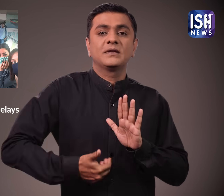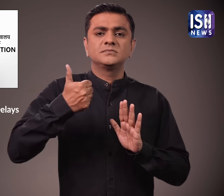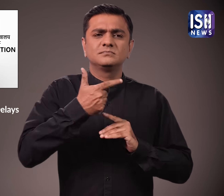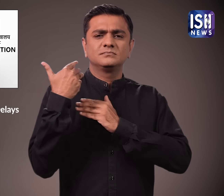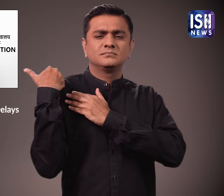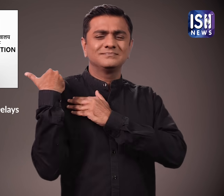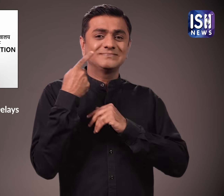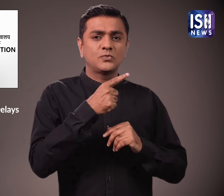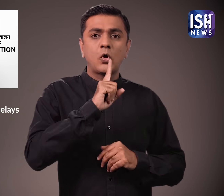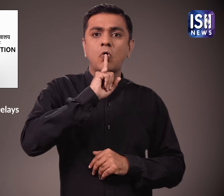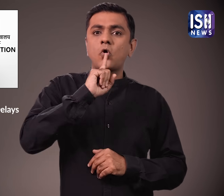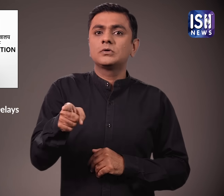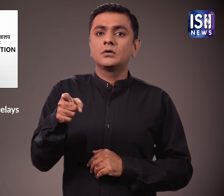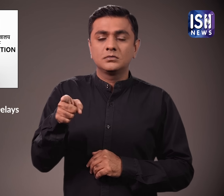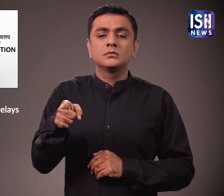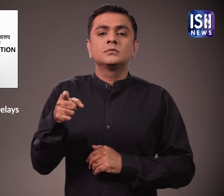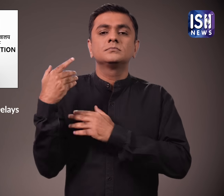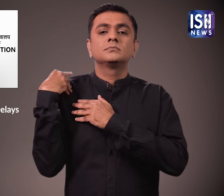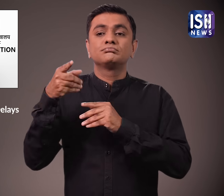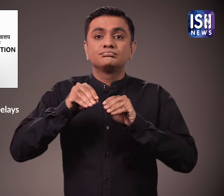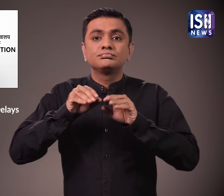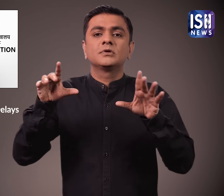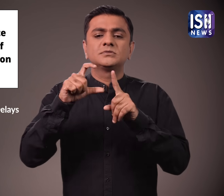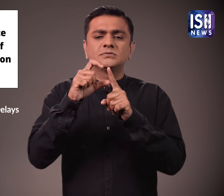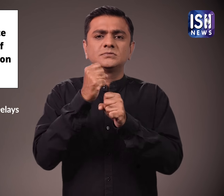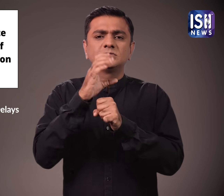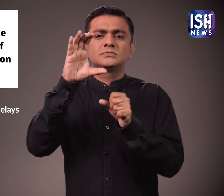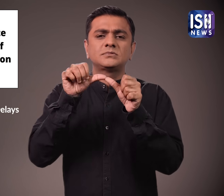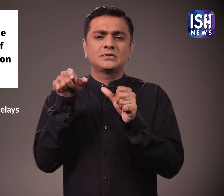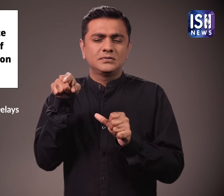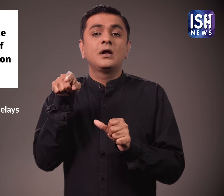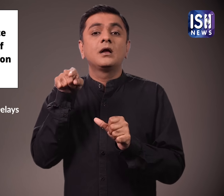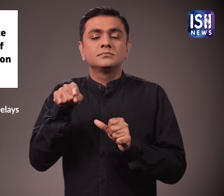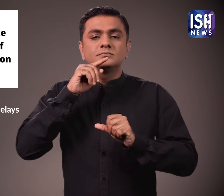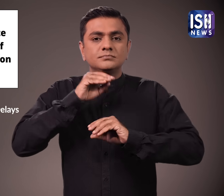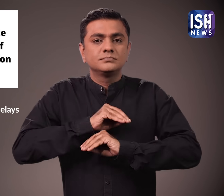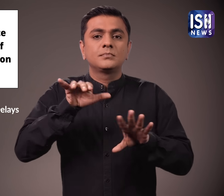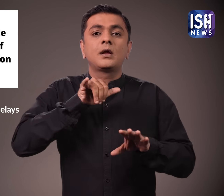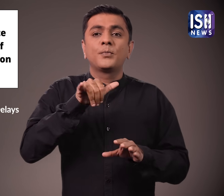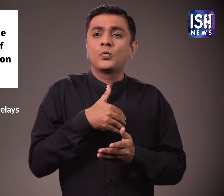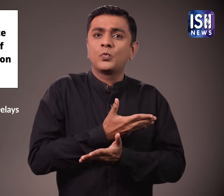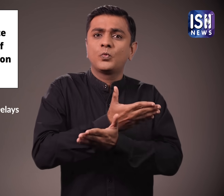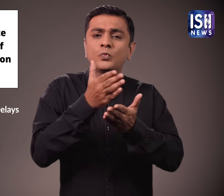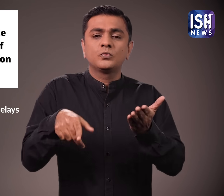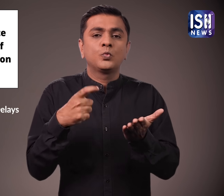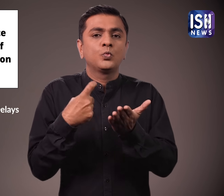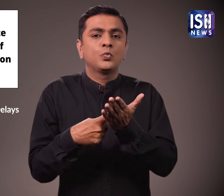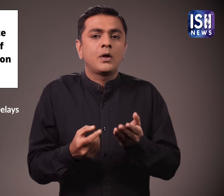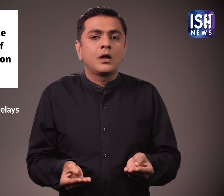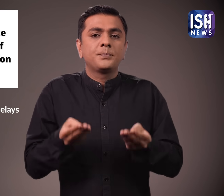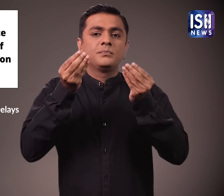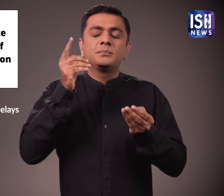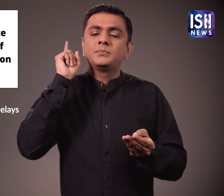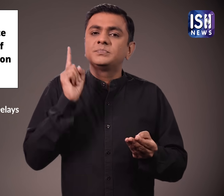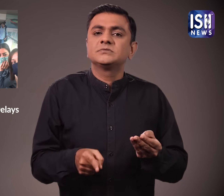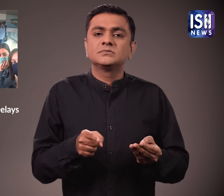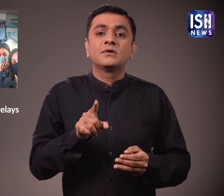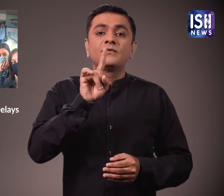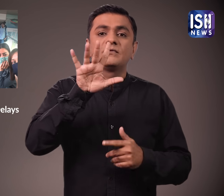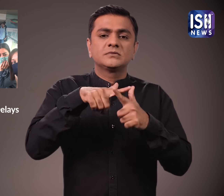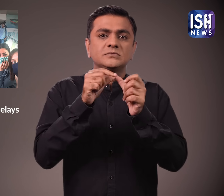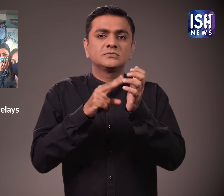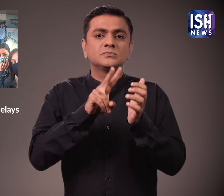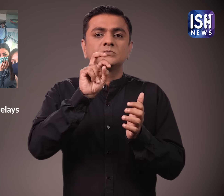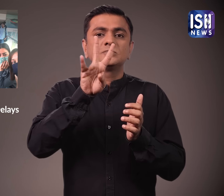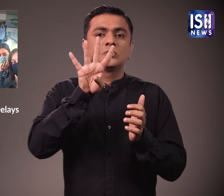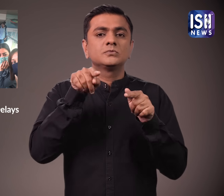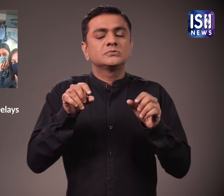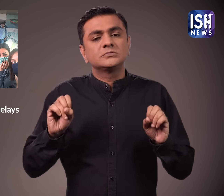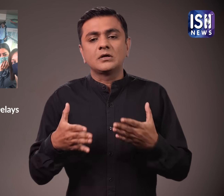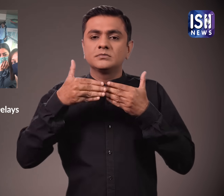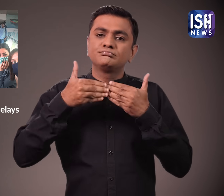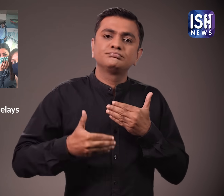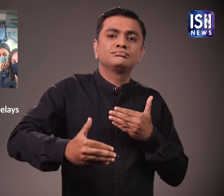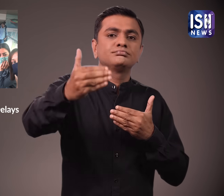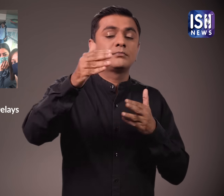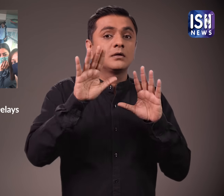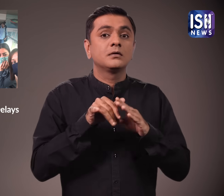On orders of Aviation Minister Jyotiraditya Scindia, the Directorate General of Civil Aviation (DGCA) issued new guidelines on 15th January 2024,